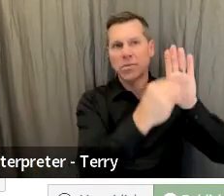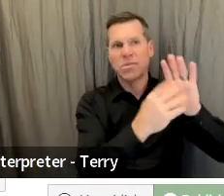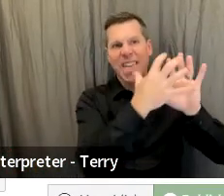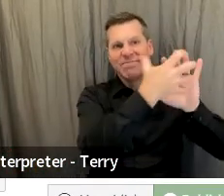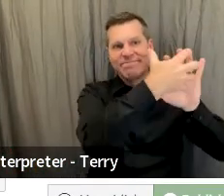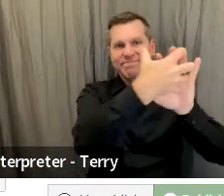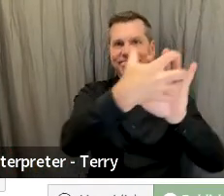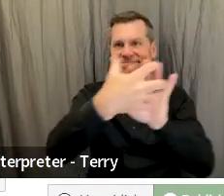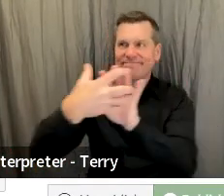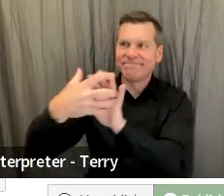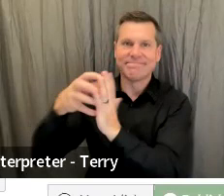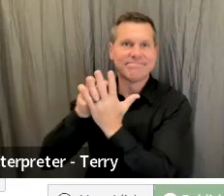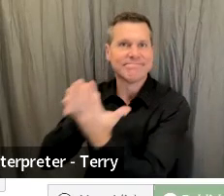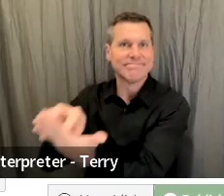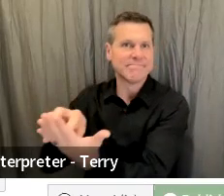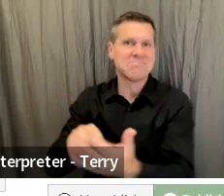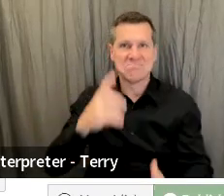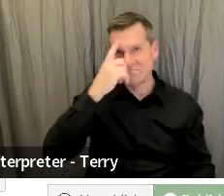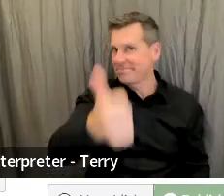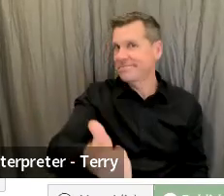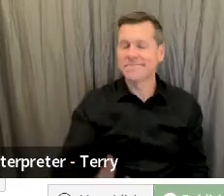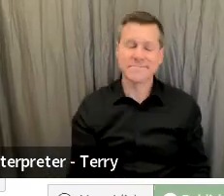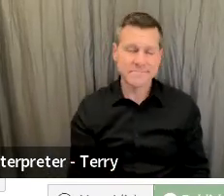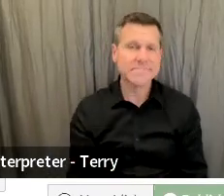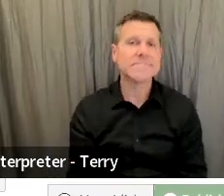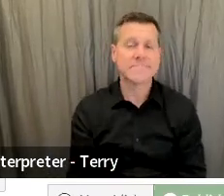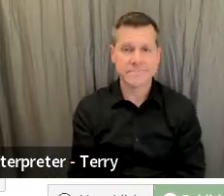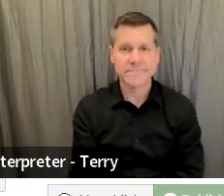and import that out to your students. All right.